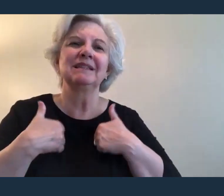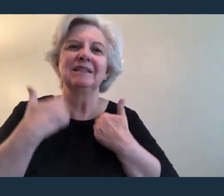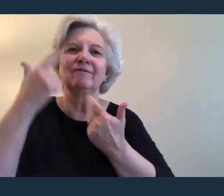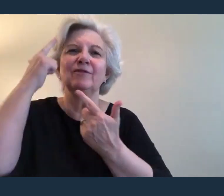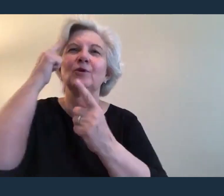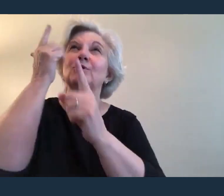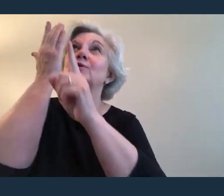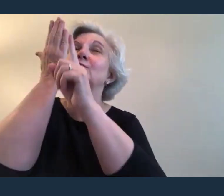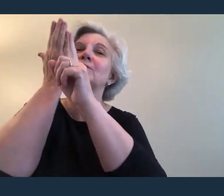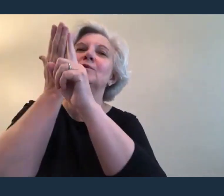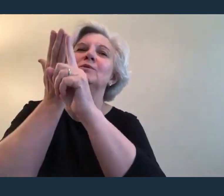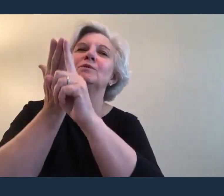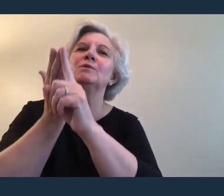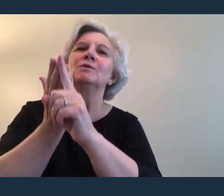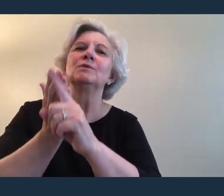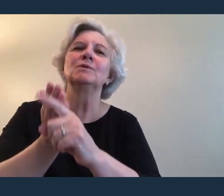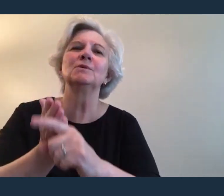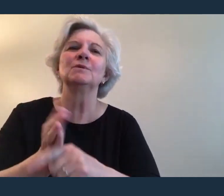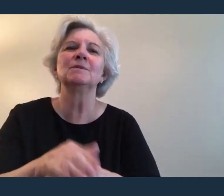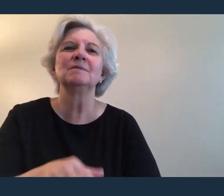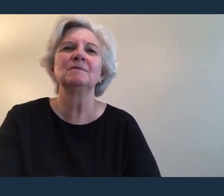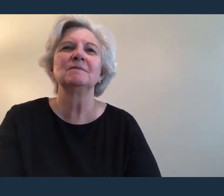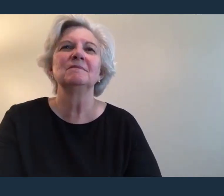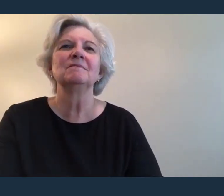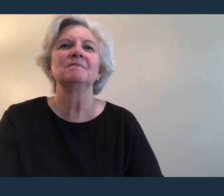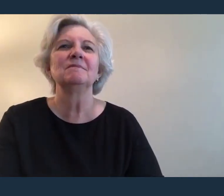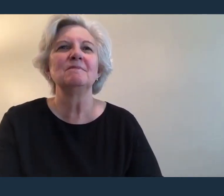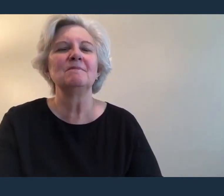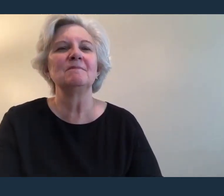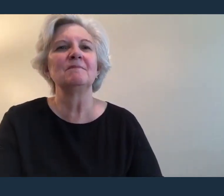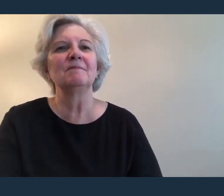We live for You